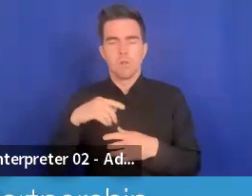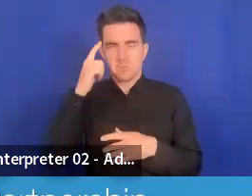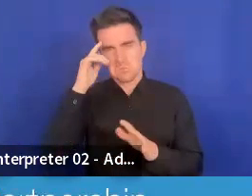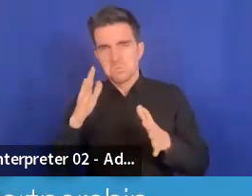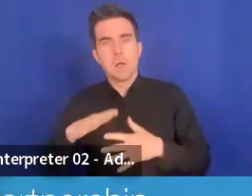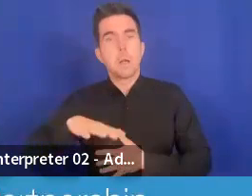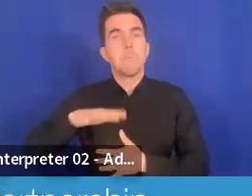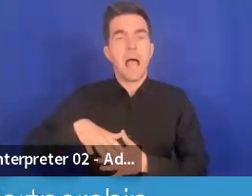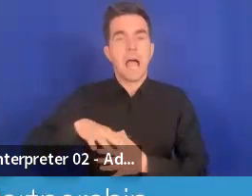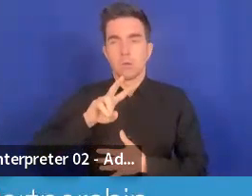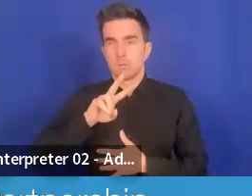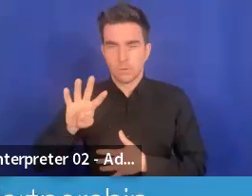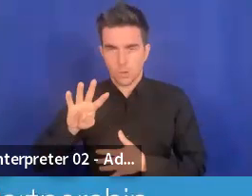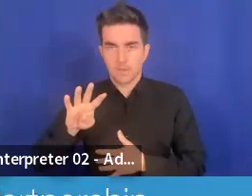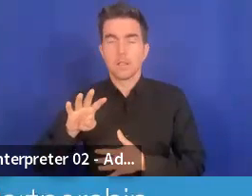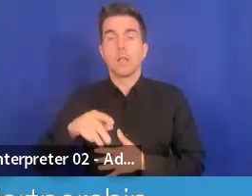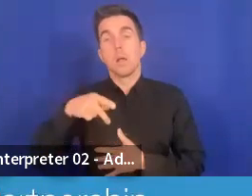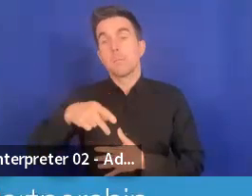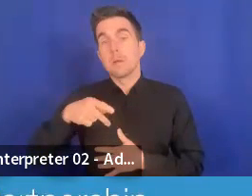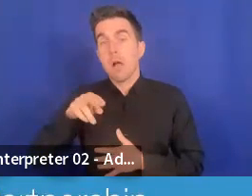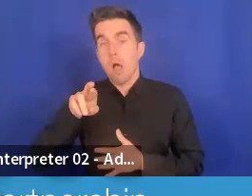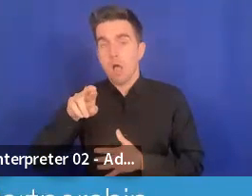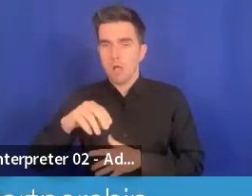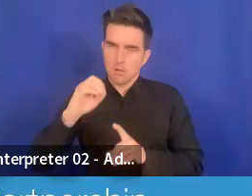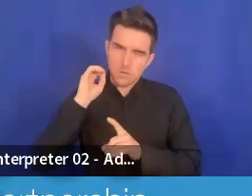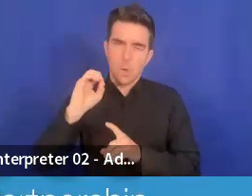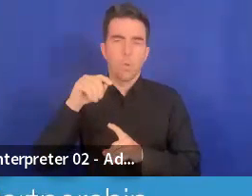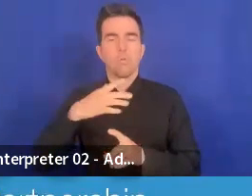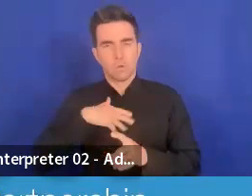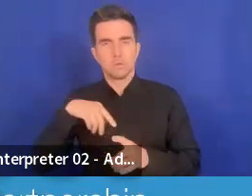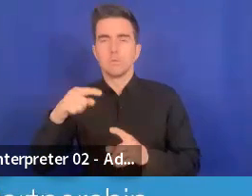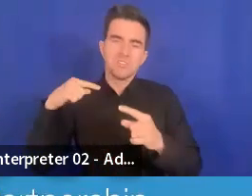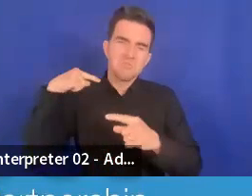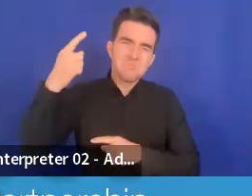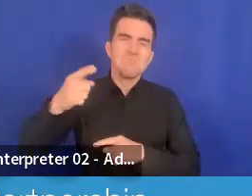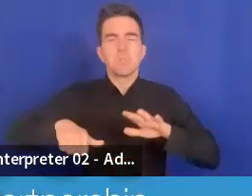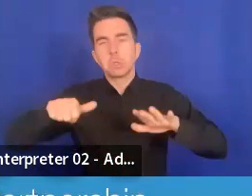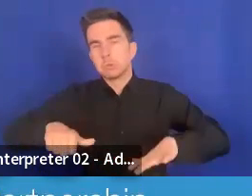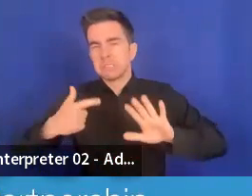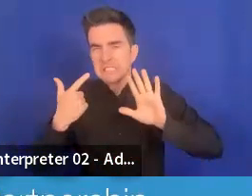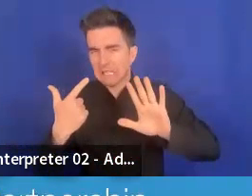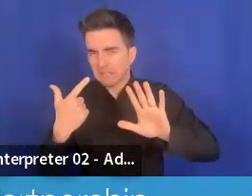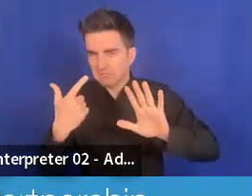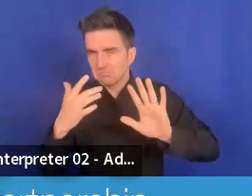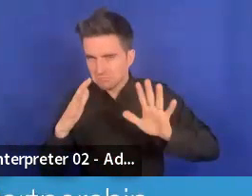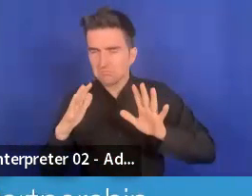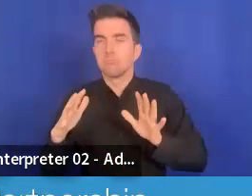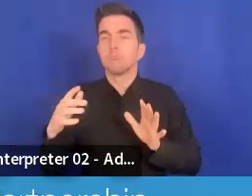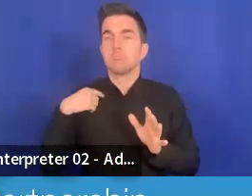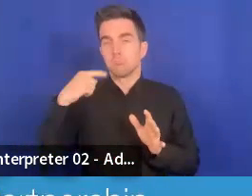note that I think the order of those in which they're being released and in which the negotiations